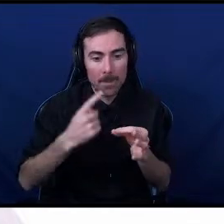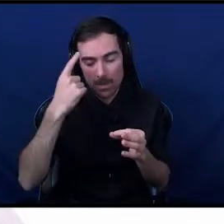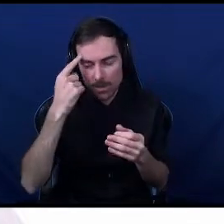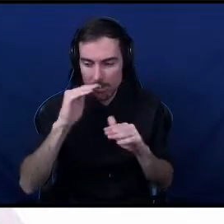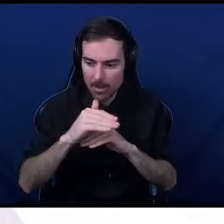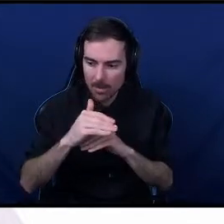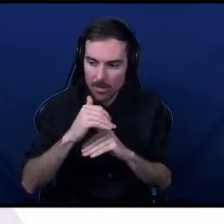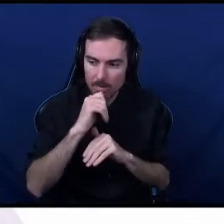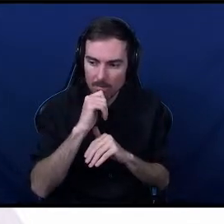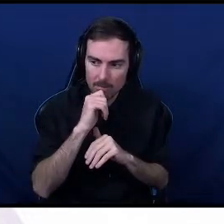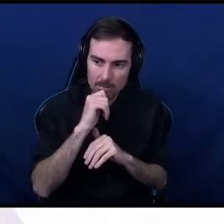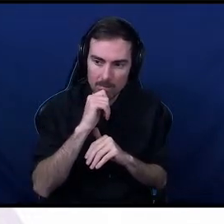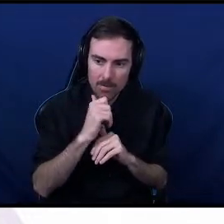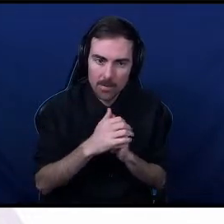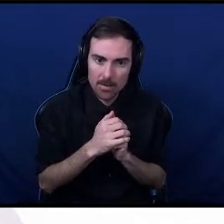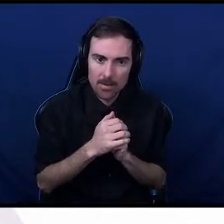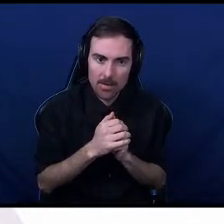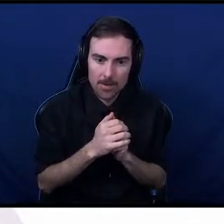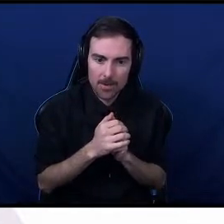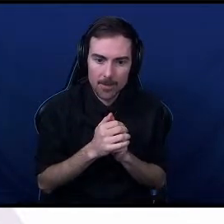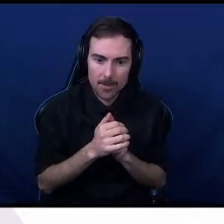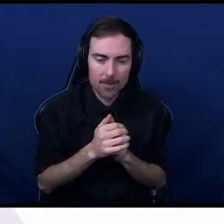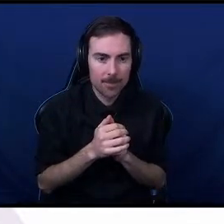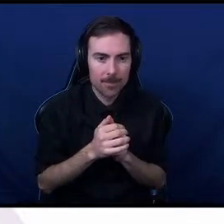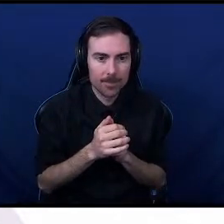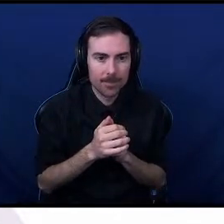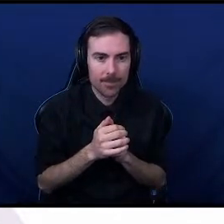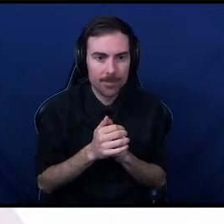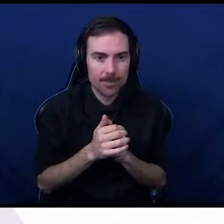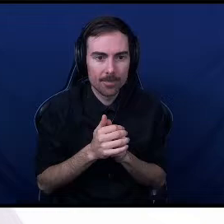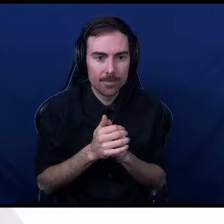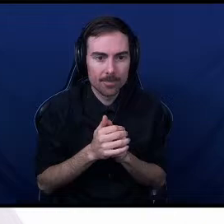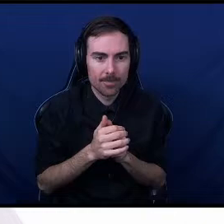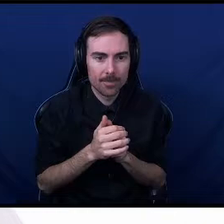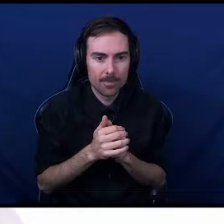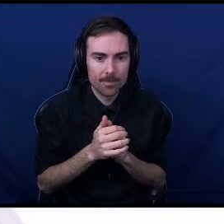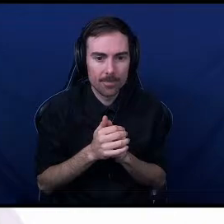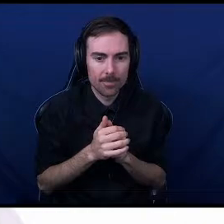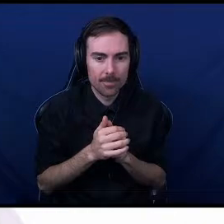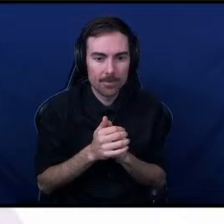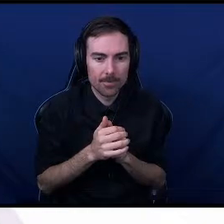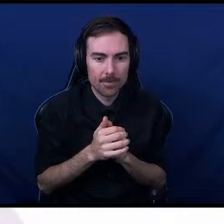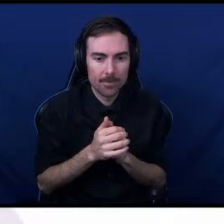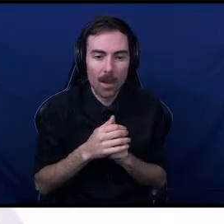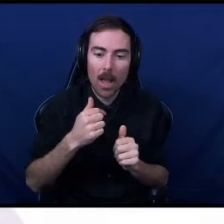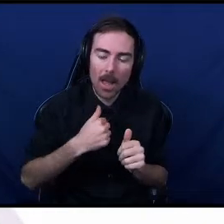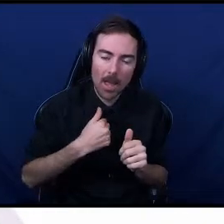everyone in the panel sort of understands my opinion about what I think about inclusive design, right. But I think about